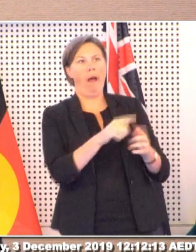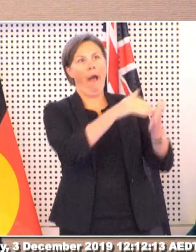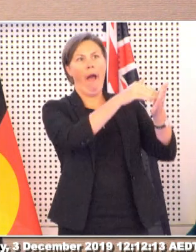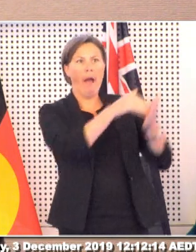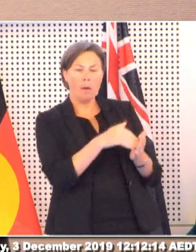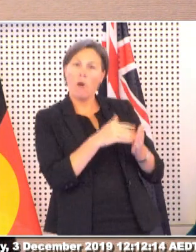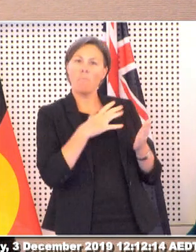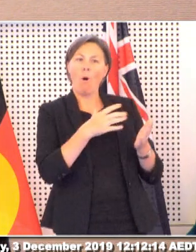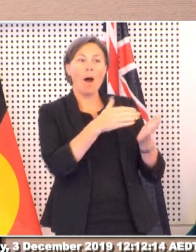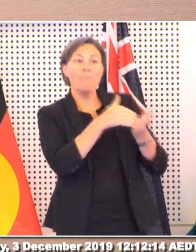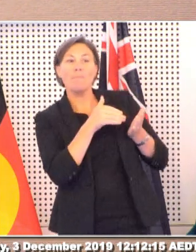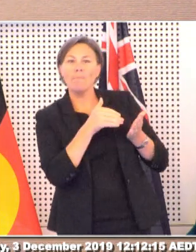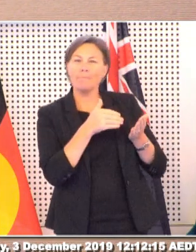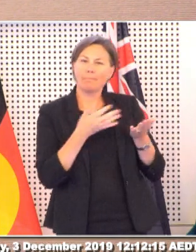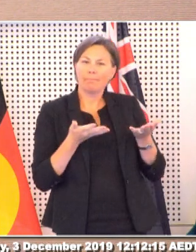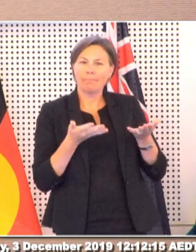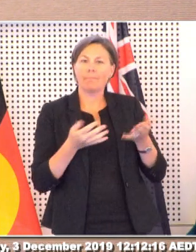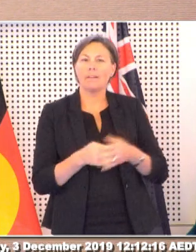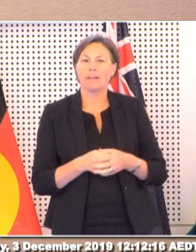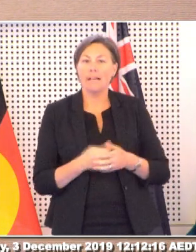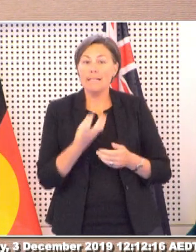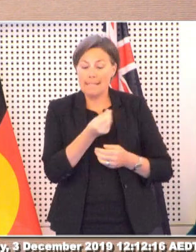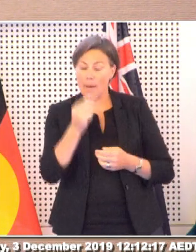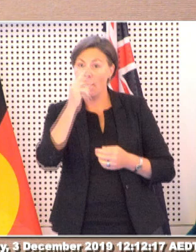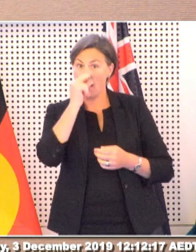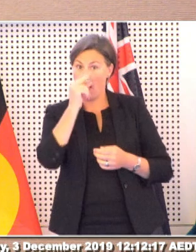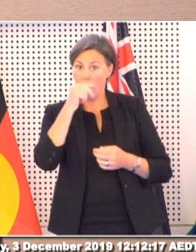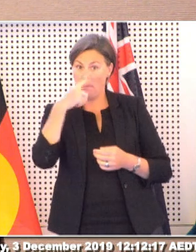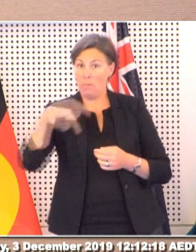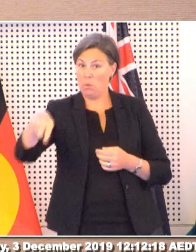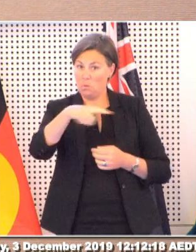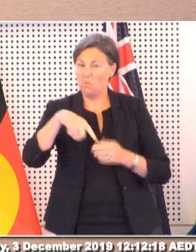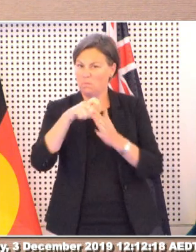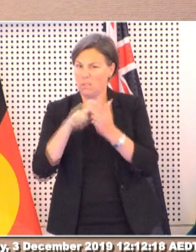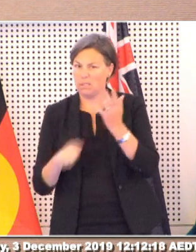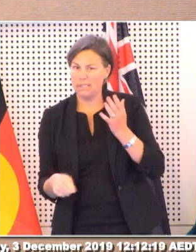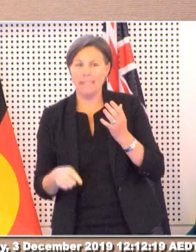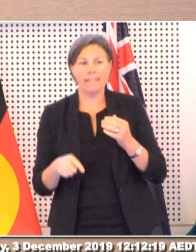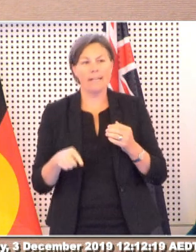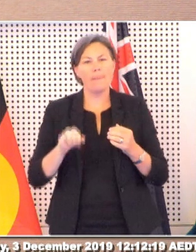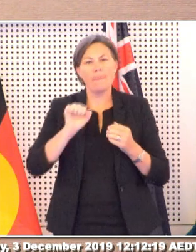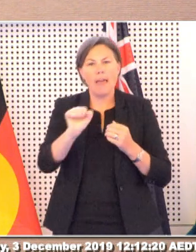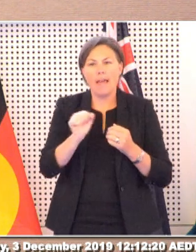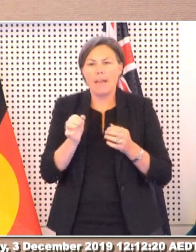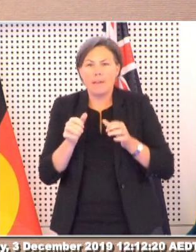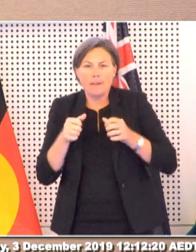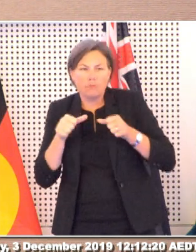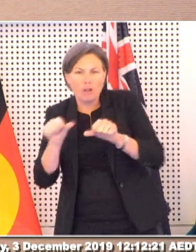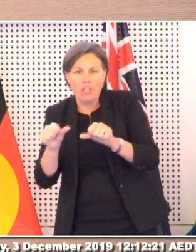So some of the strategies that young people – the strategies that young people talked about that were really –